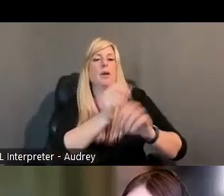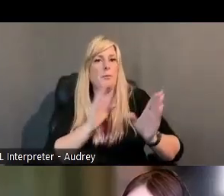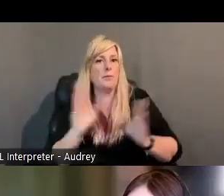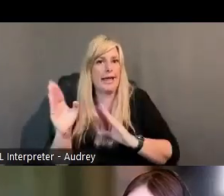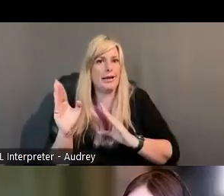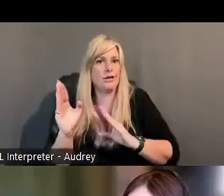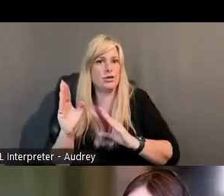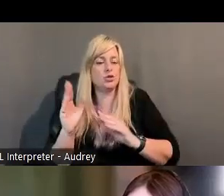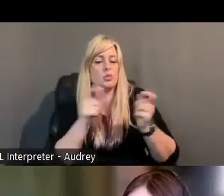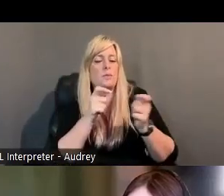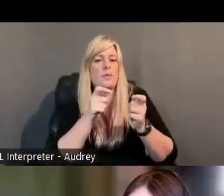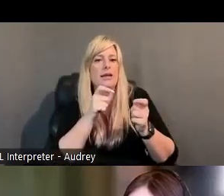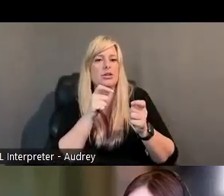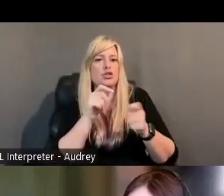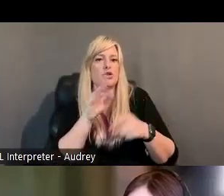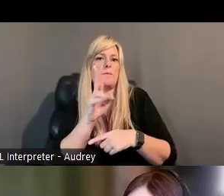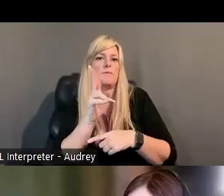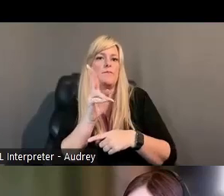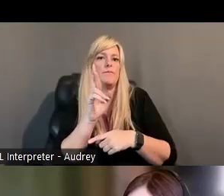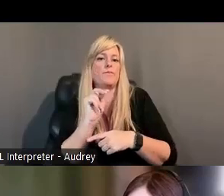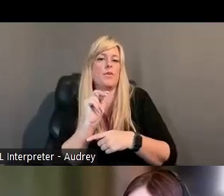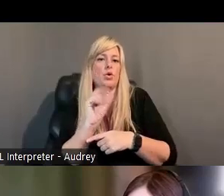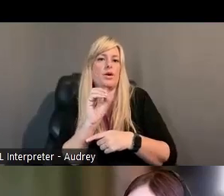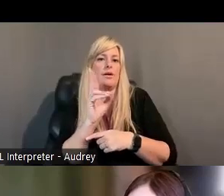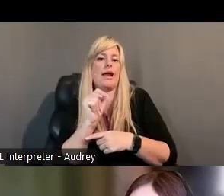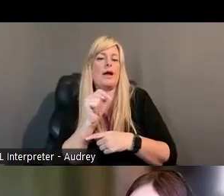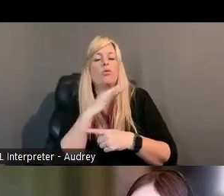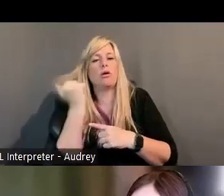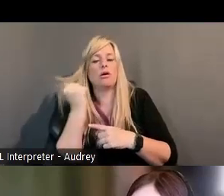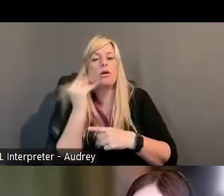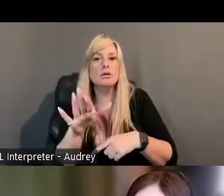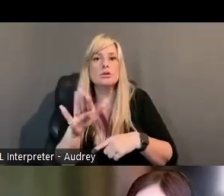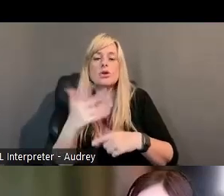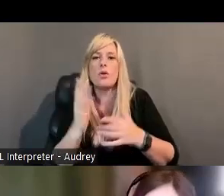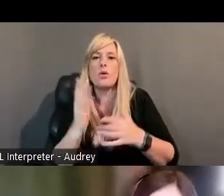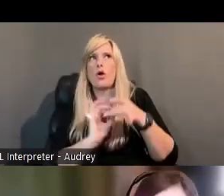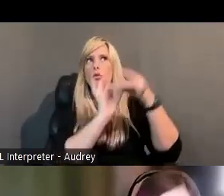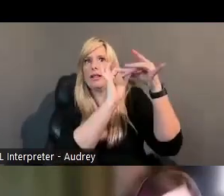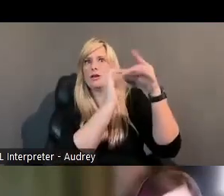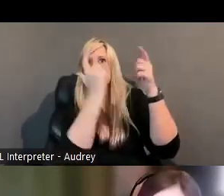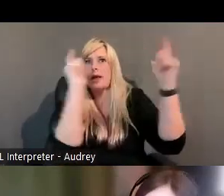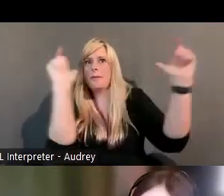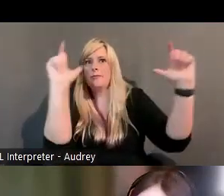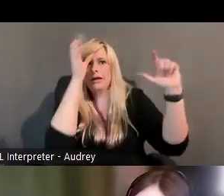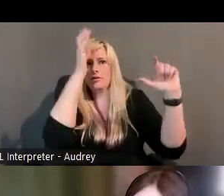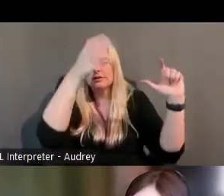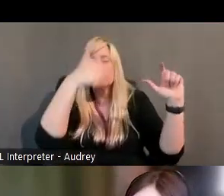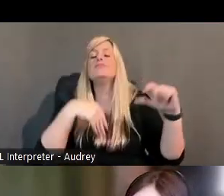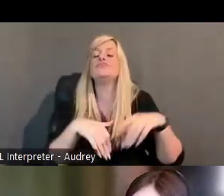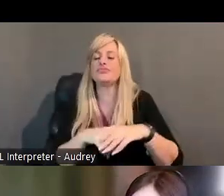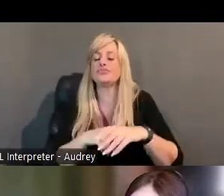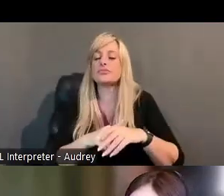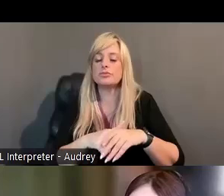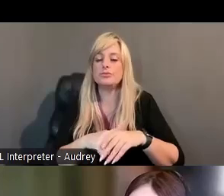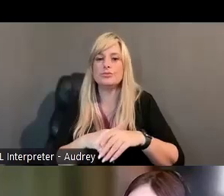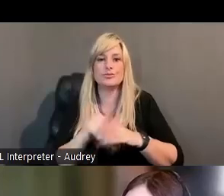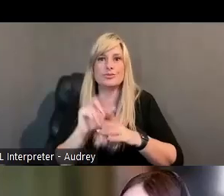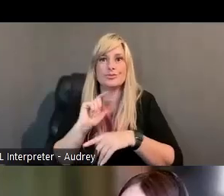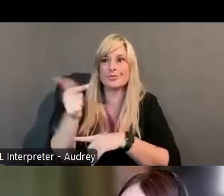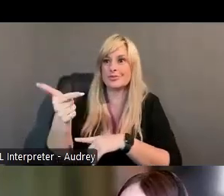relate to the bigger concept. Okay. You can advance please and I'll hand it over to Lane.